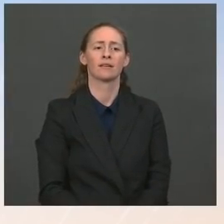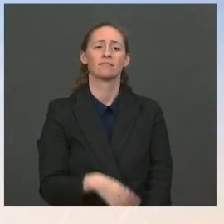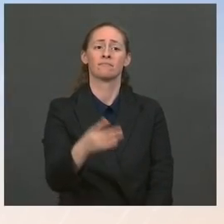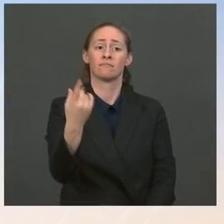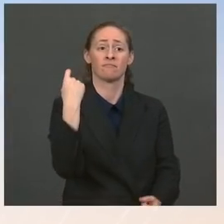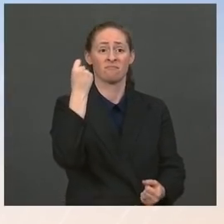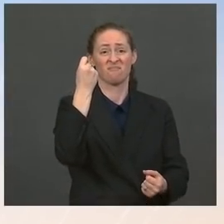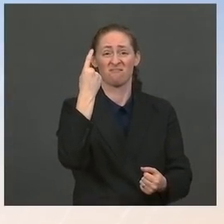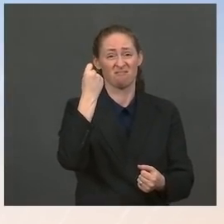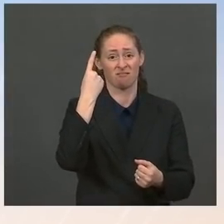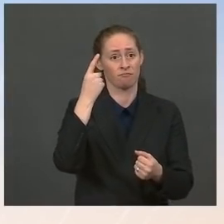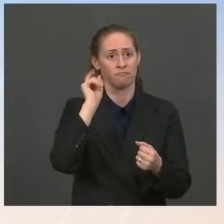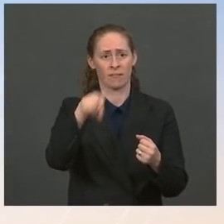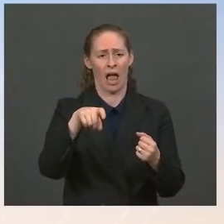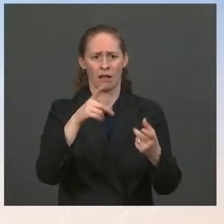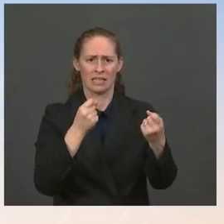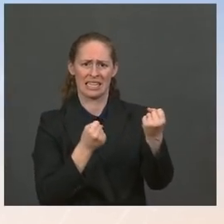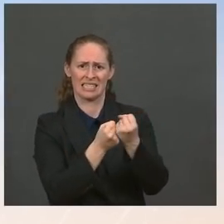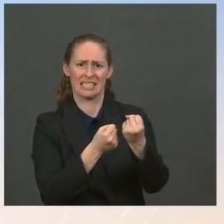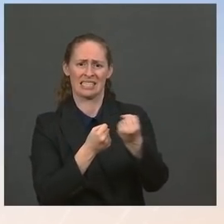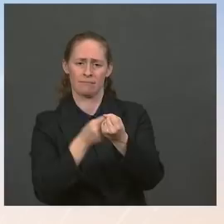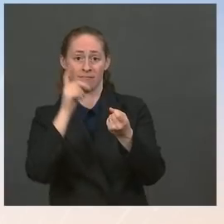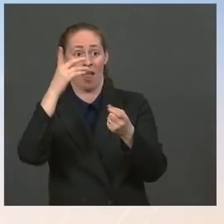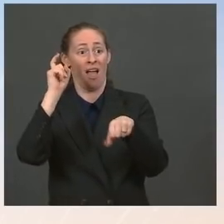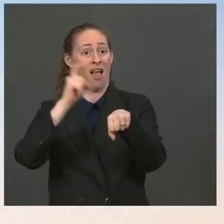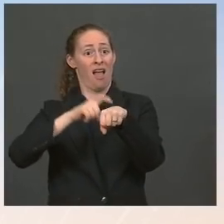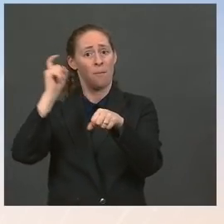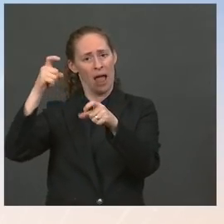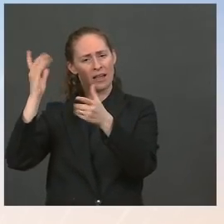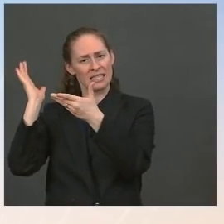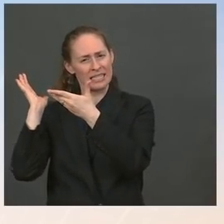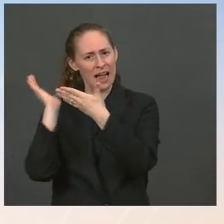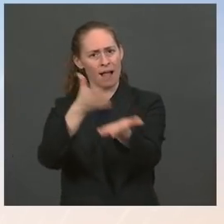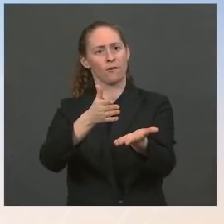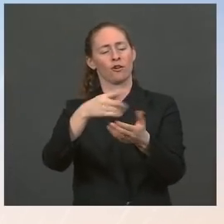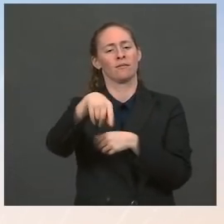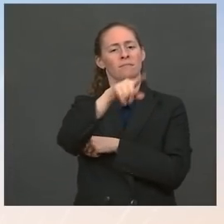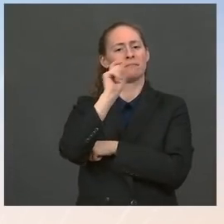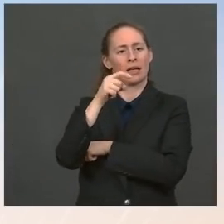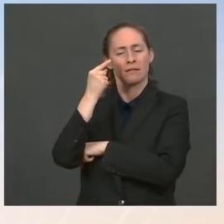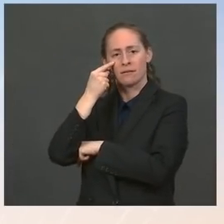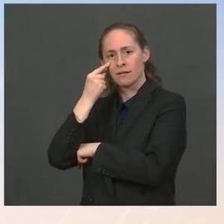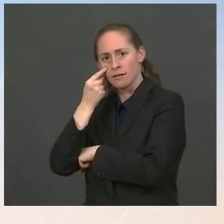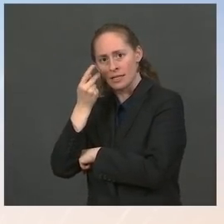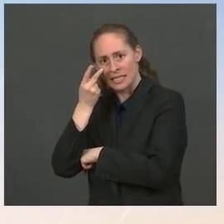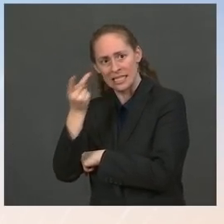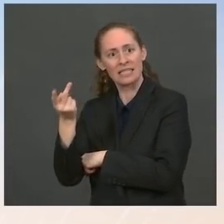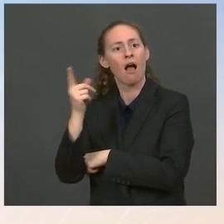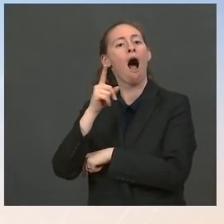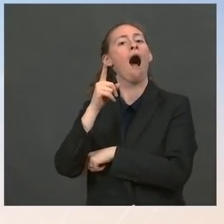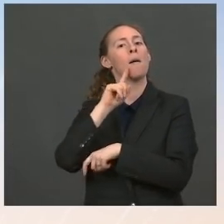We have to deliver and make sure that the American people see what we're doing here in Washington, D.C.